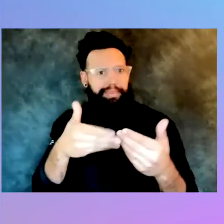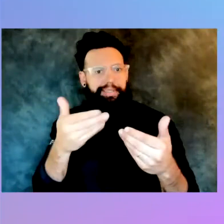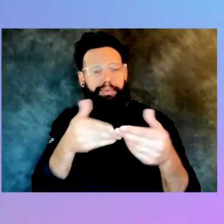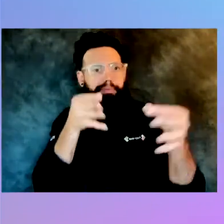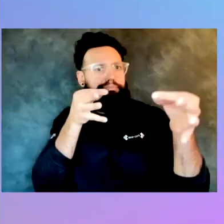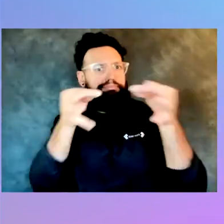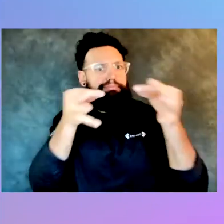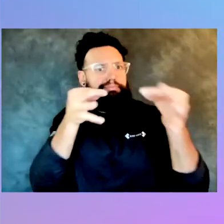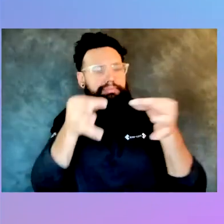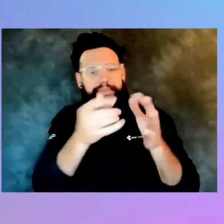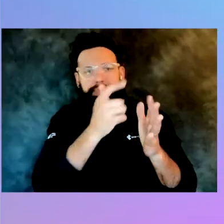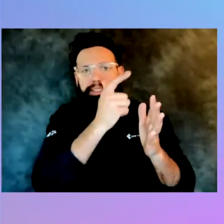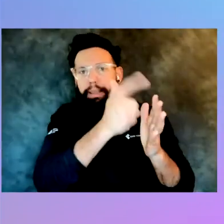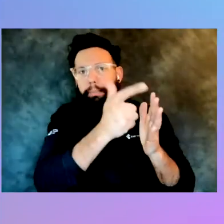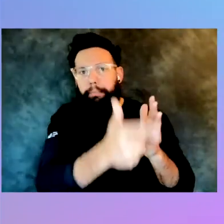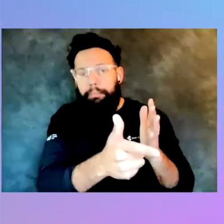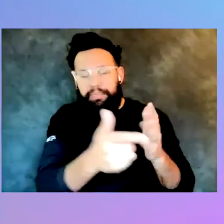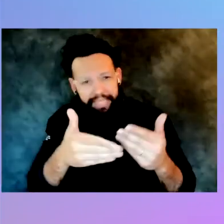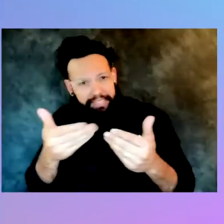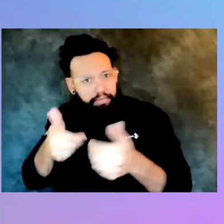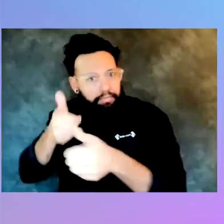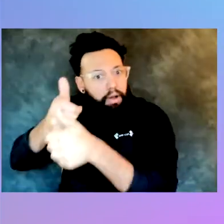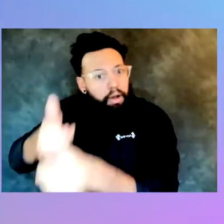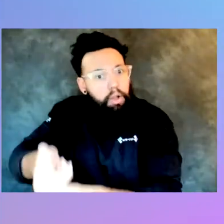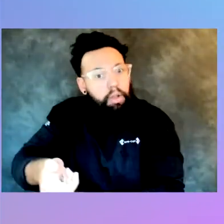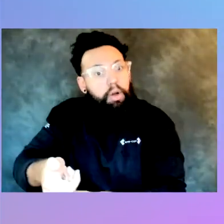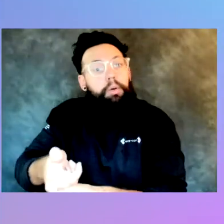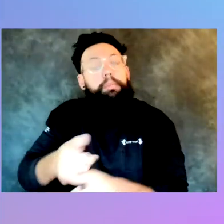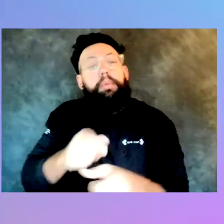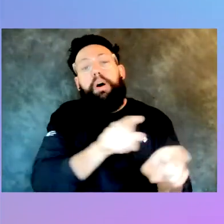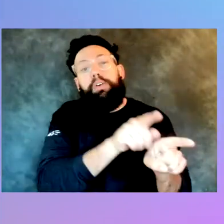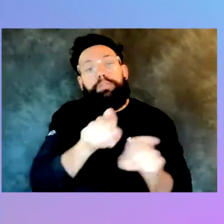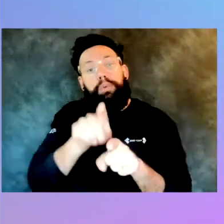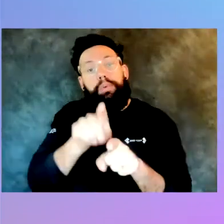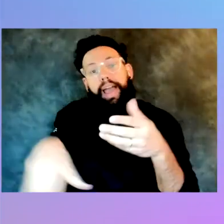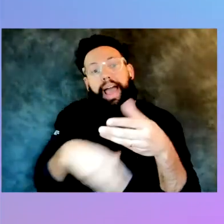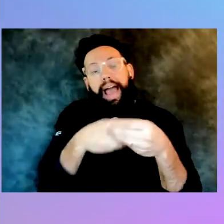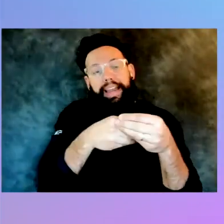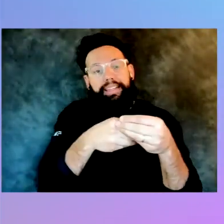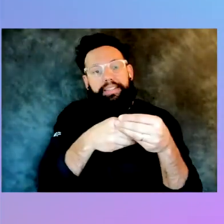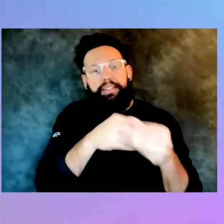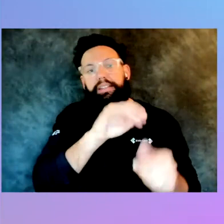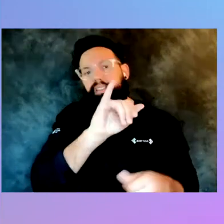follow. But it has added the class inline and style tags in